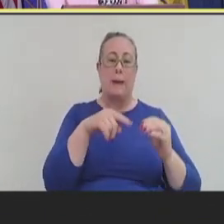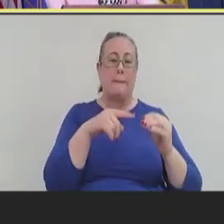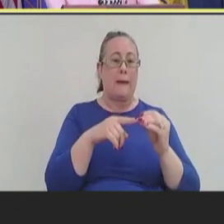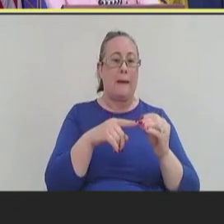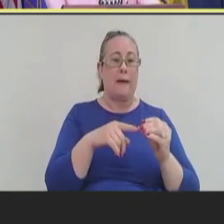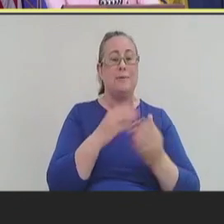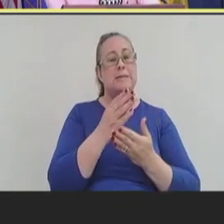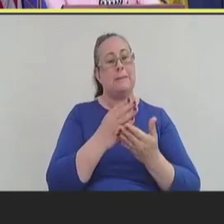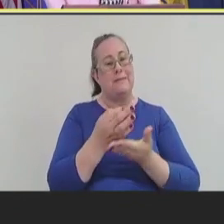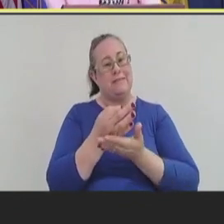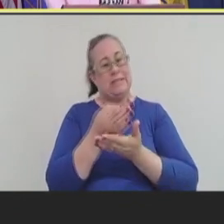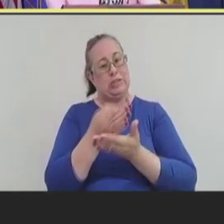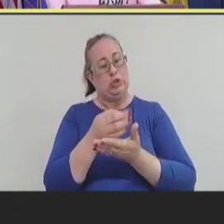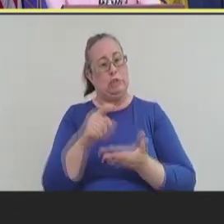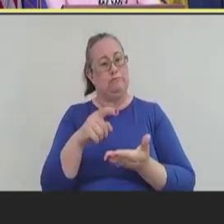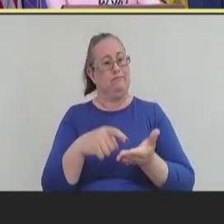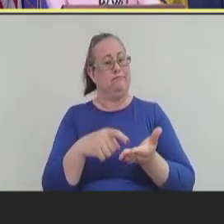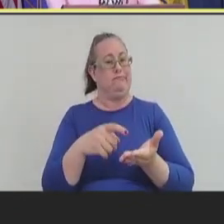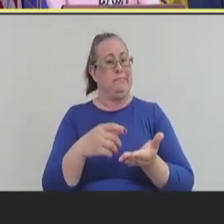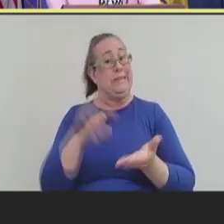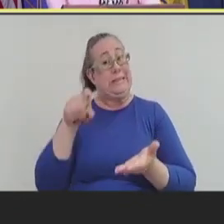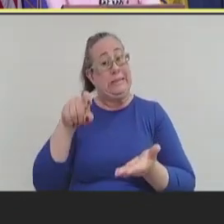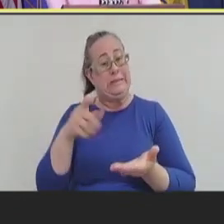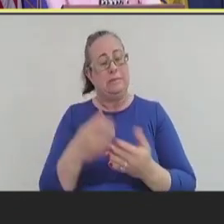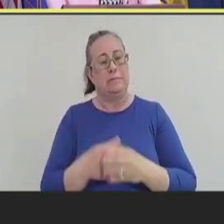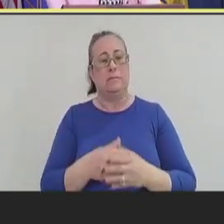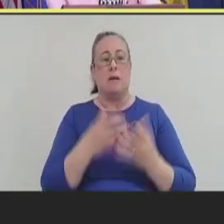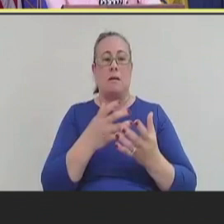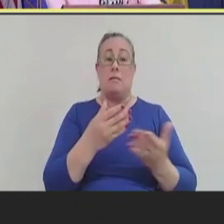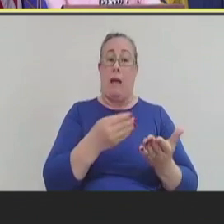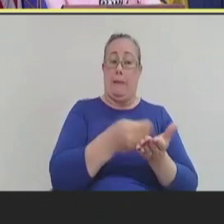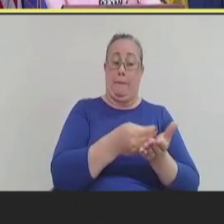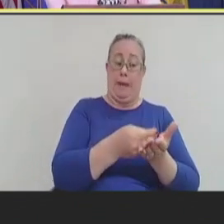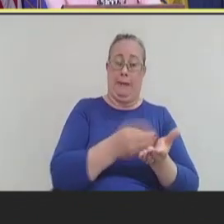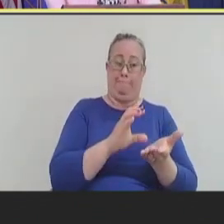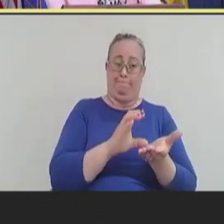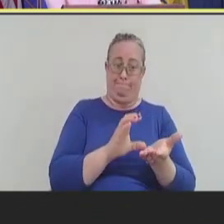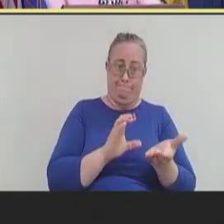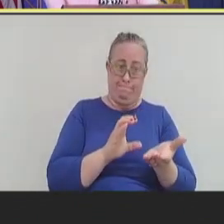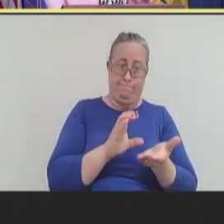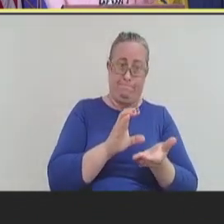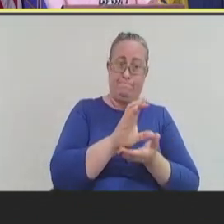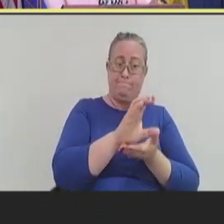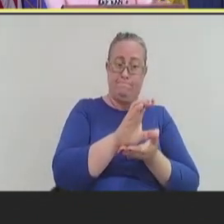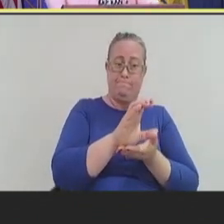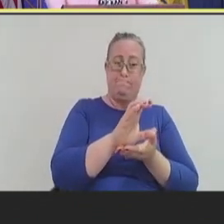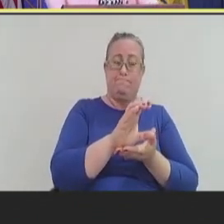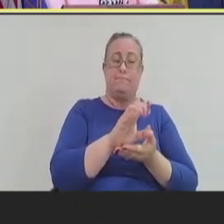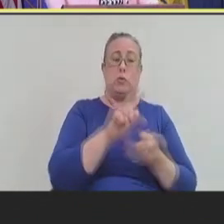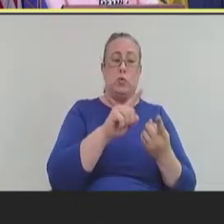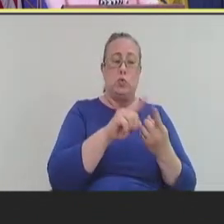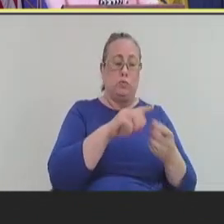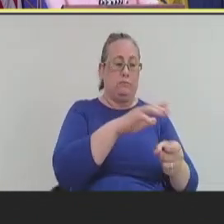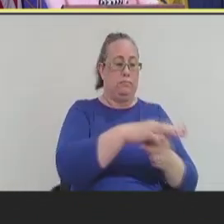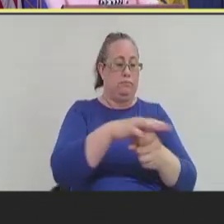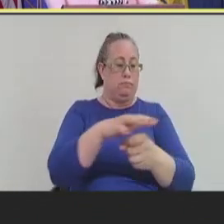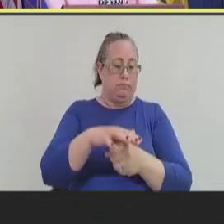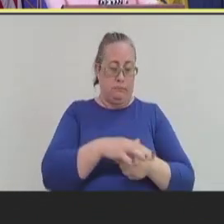needs here. So, there was a lot of money that was placed at jurisdiction's feet to really work to